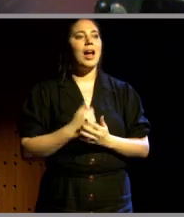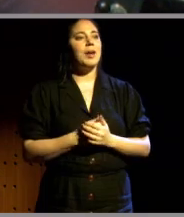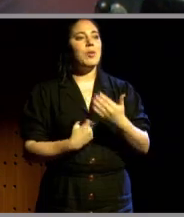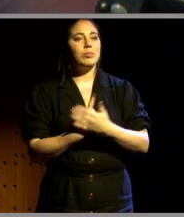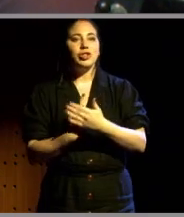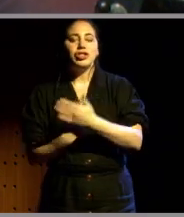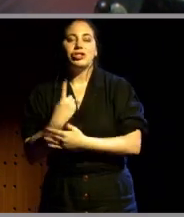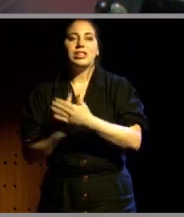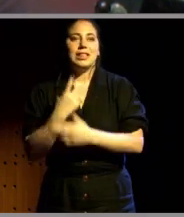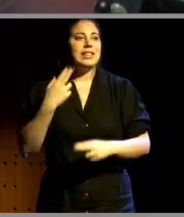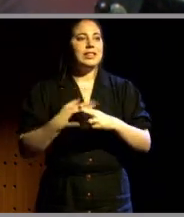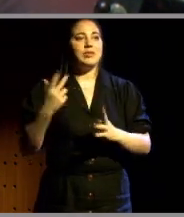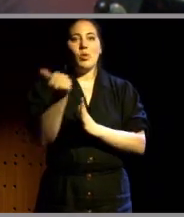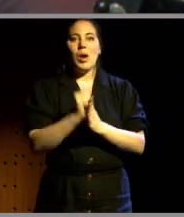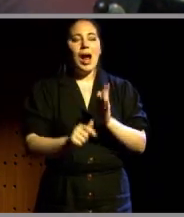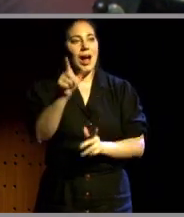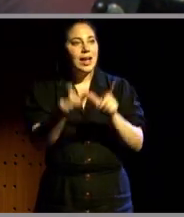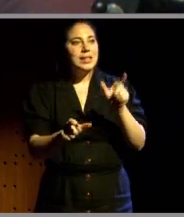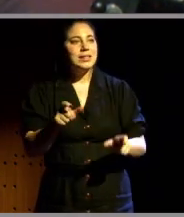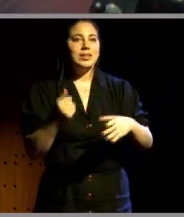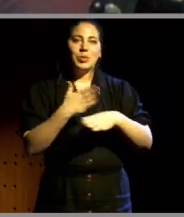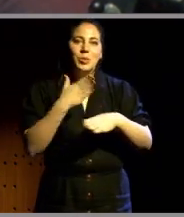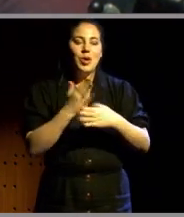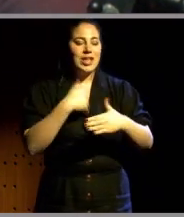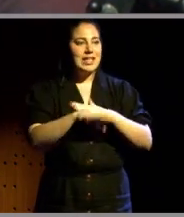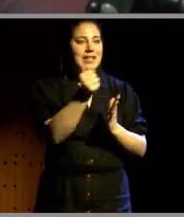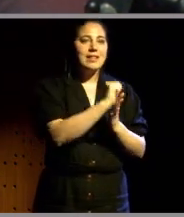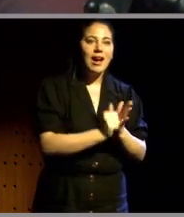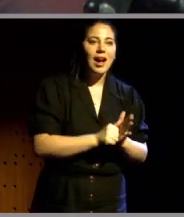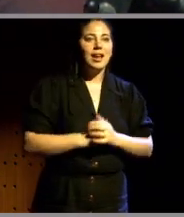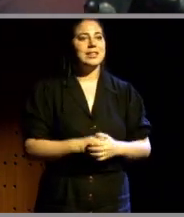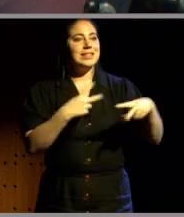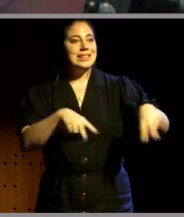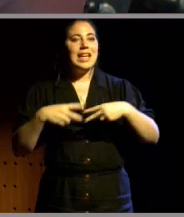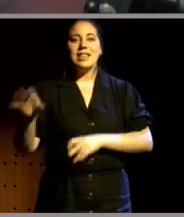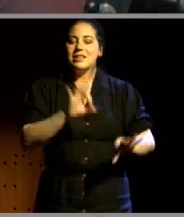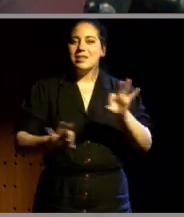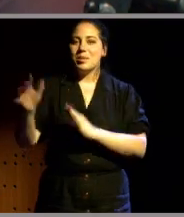practising in community arts and cultural development, dance, experimental arts, literature, multi-arts,